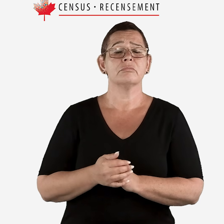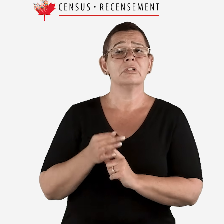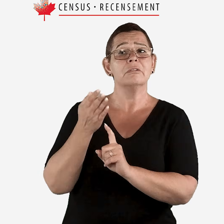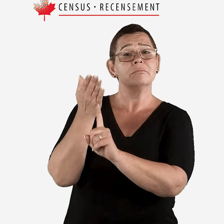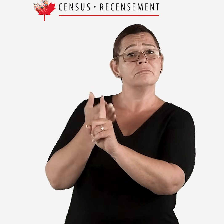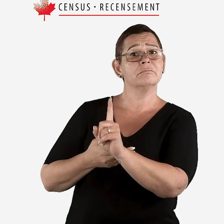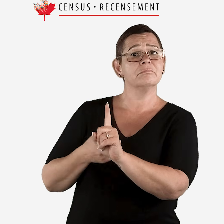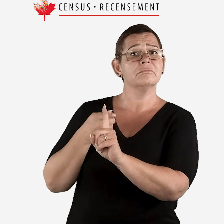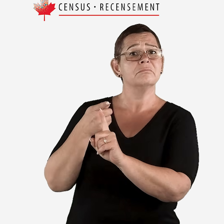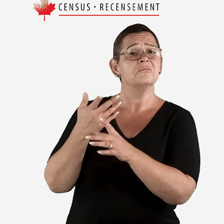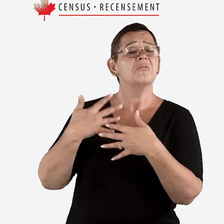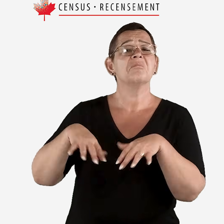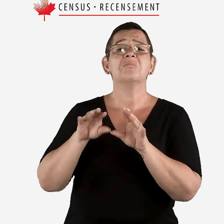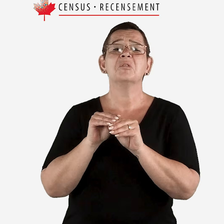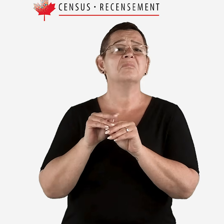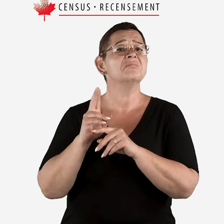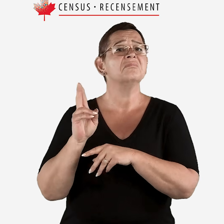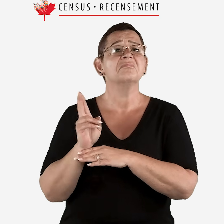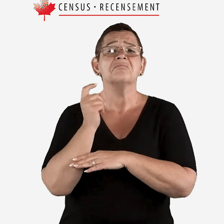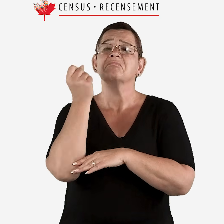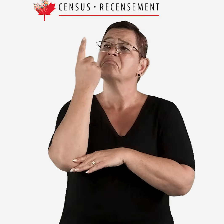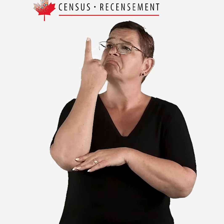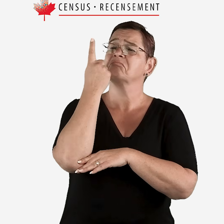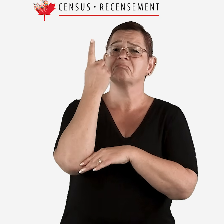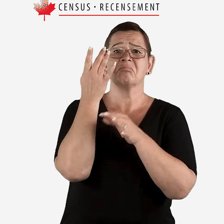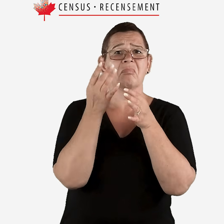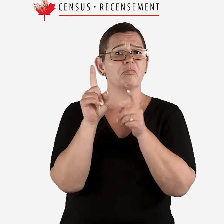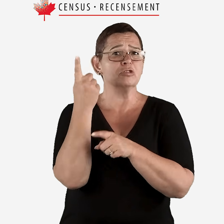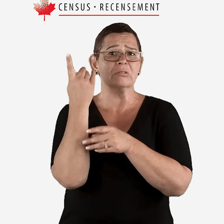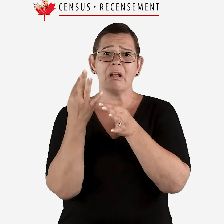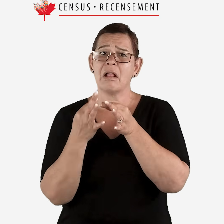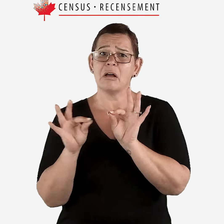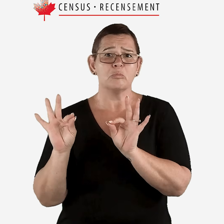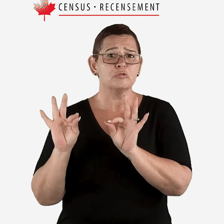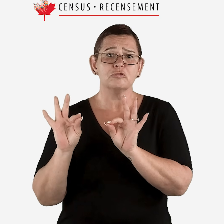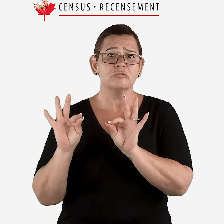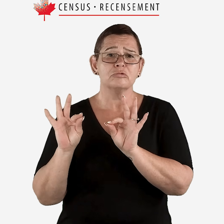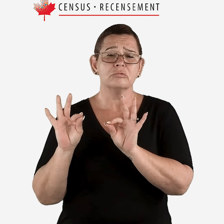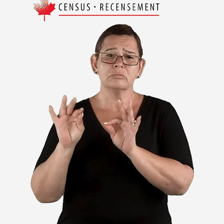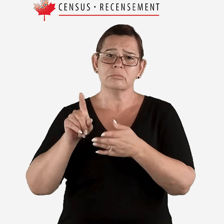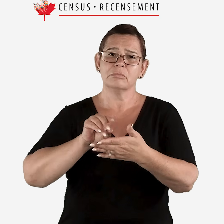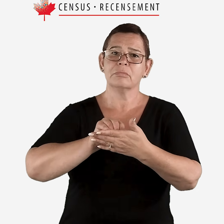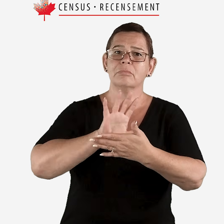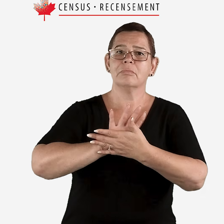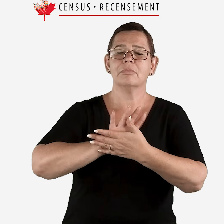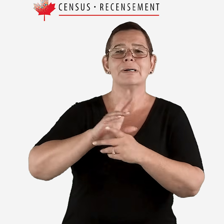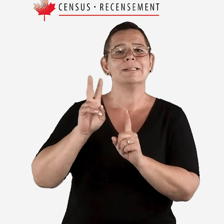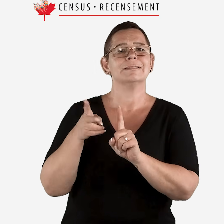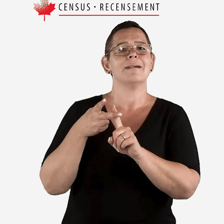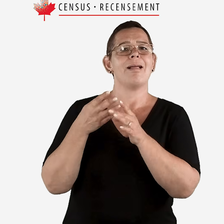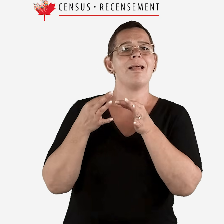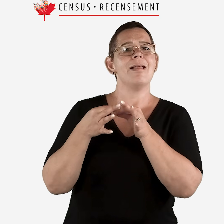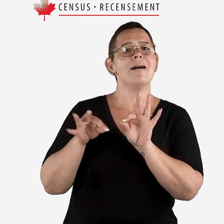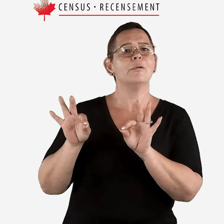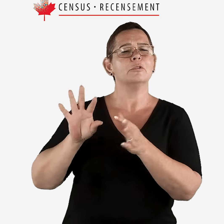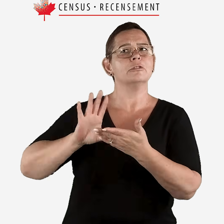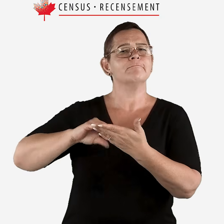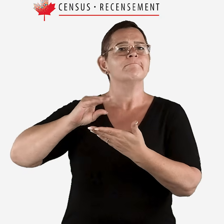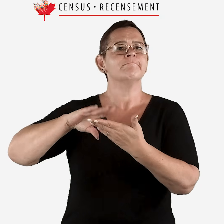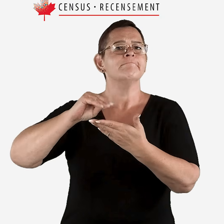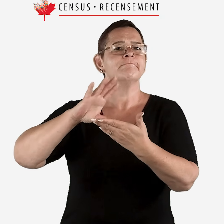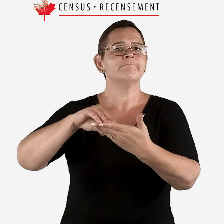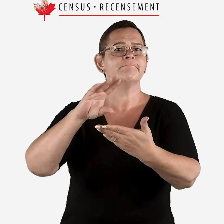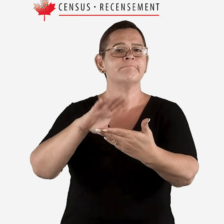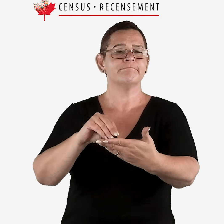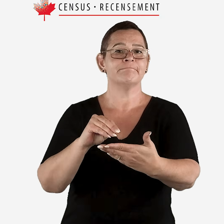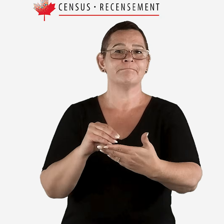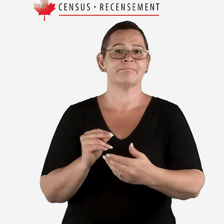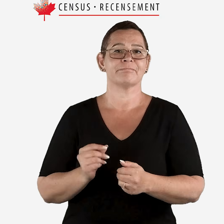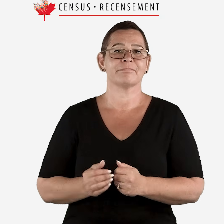If the person no longer understands the first language learned, indicate the second language learned.